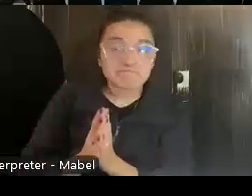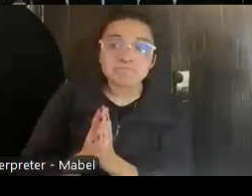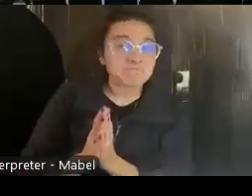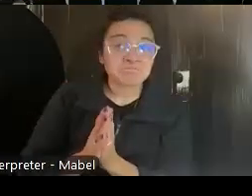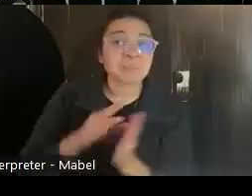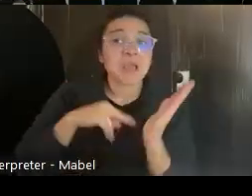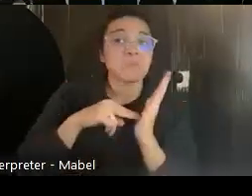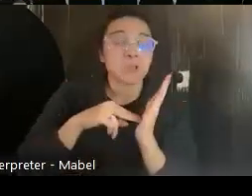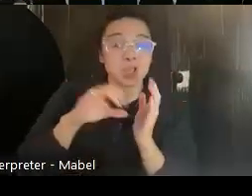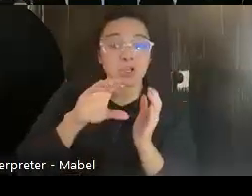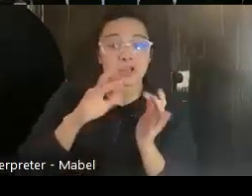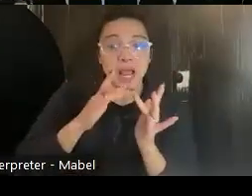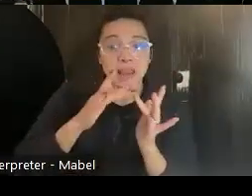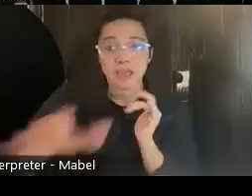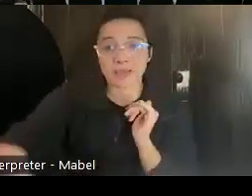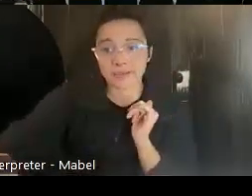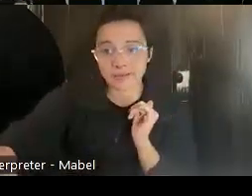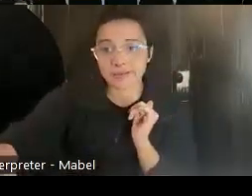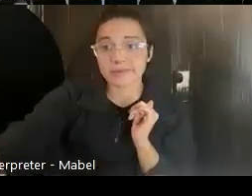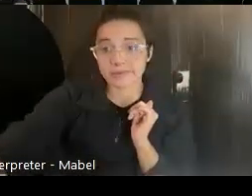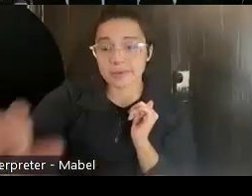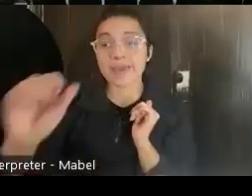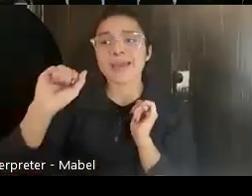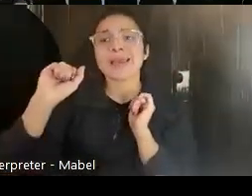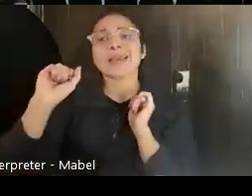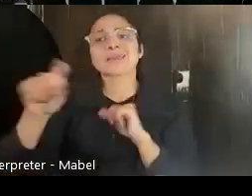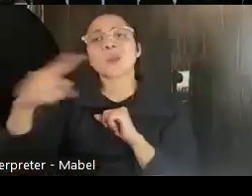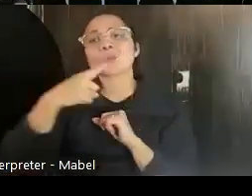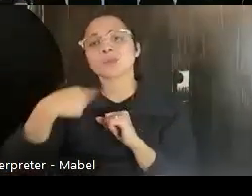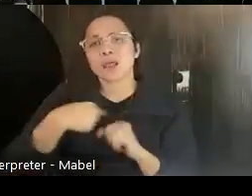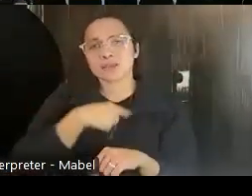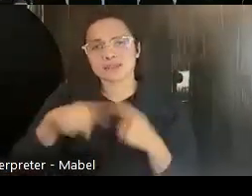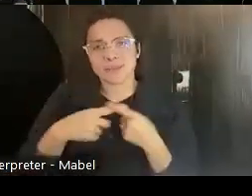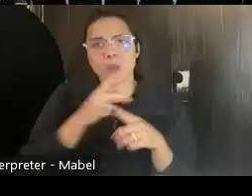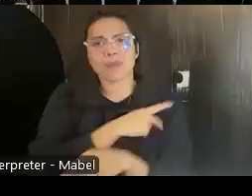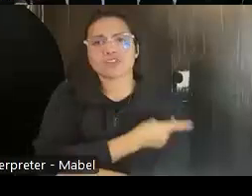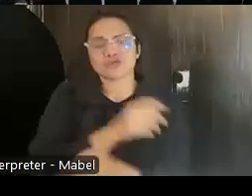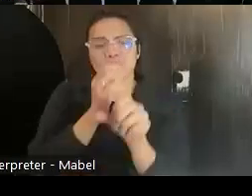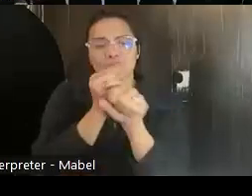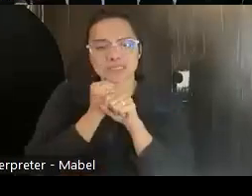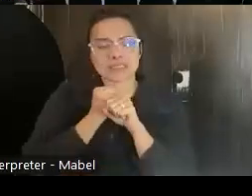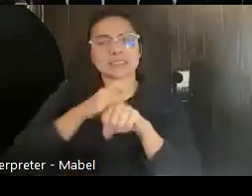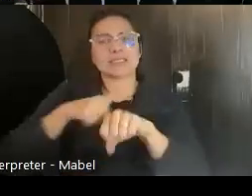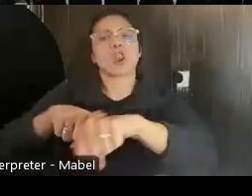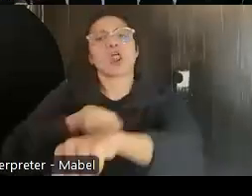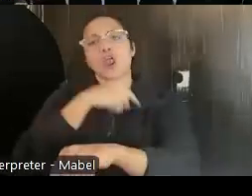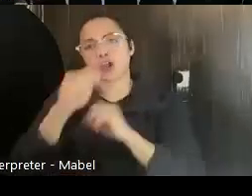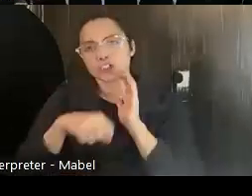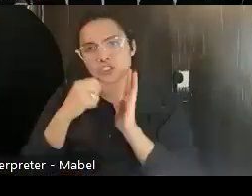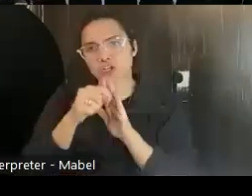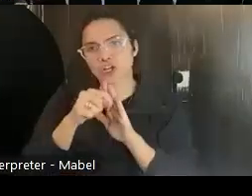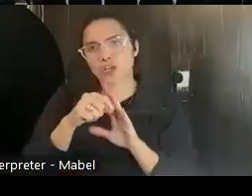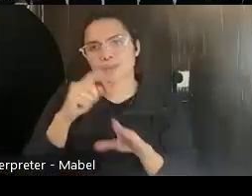patients who eventually receive ongoing long-term Psychotherapy and where I don't know if you want